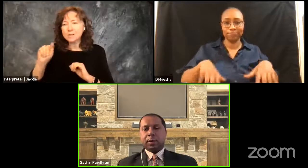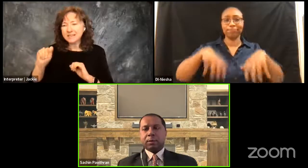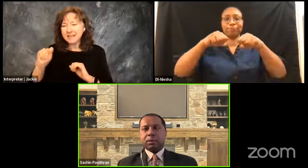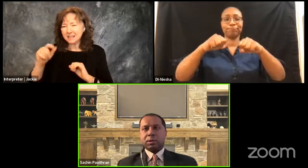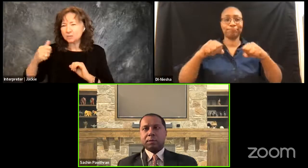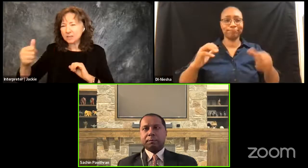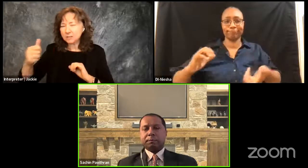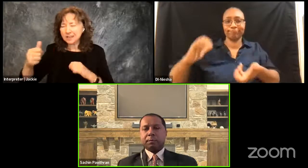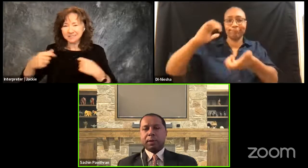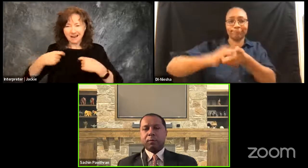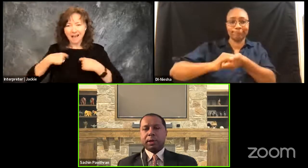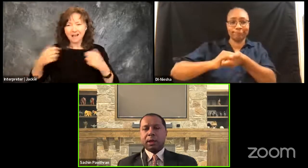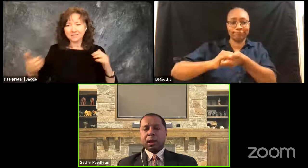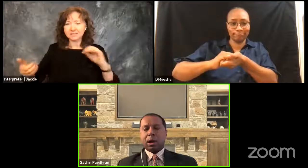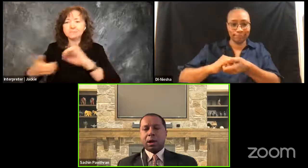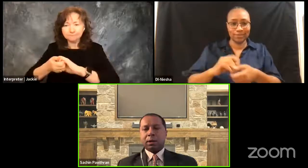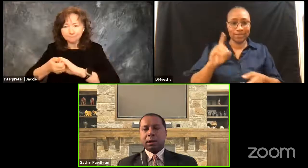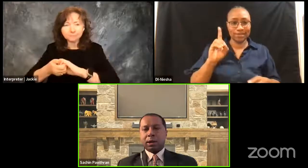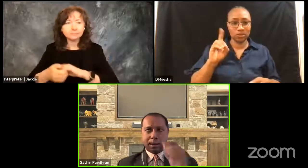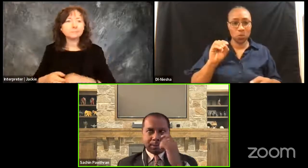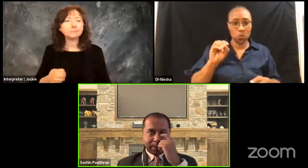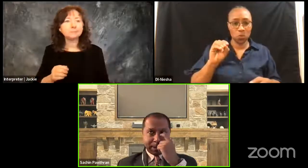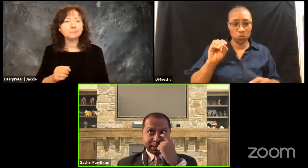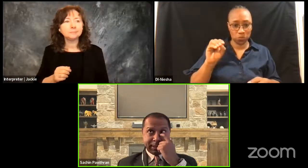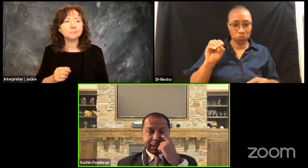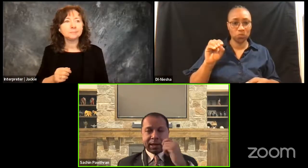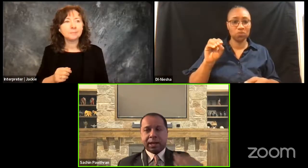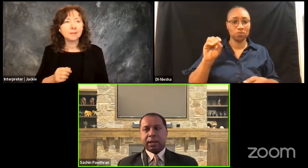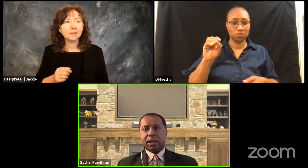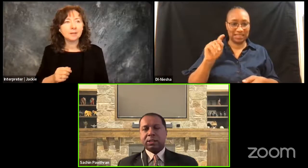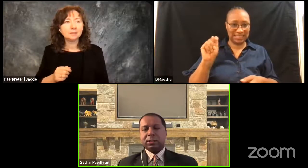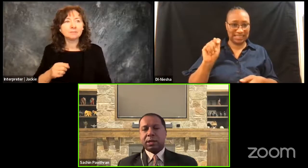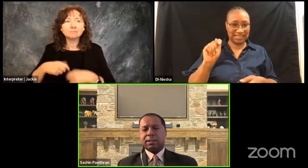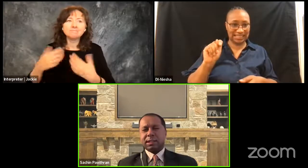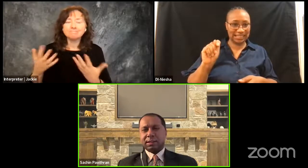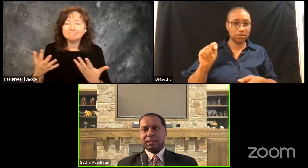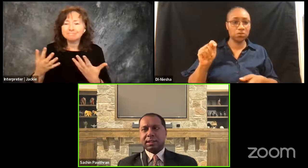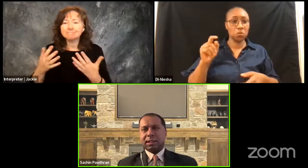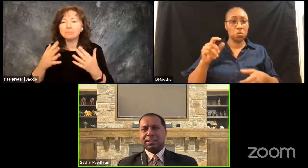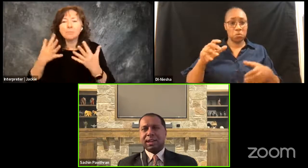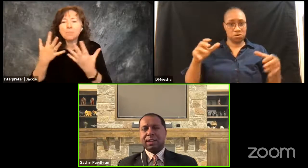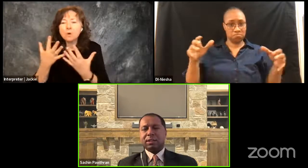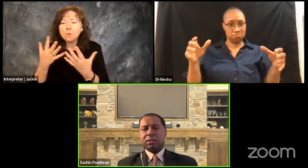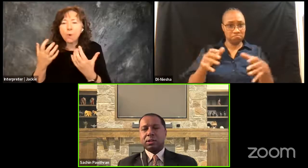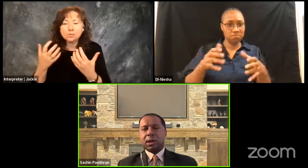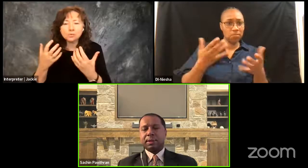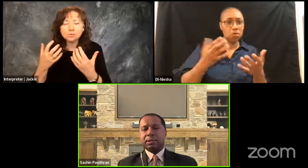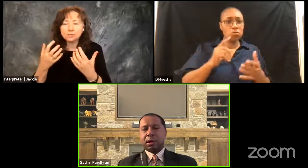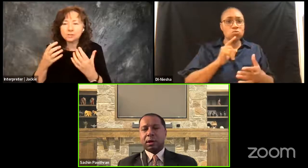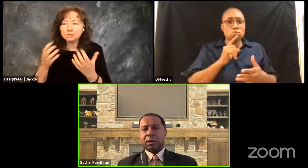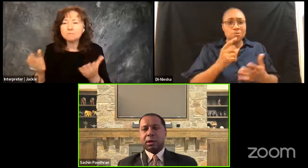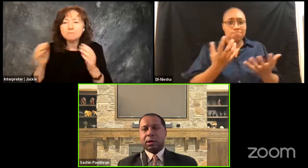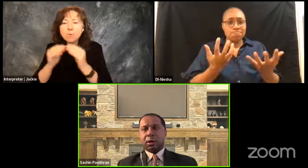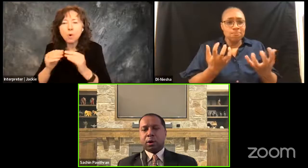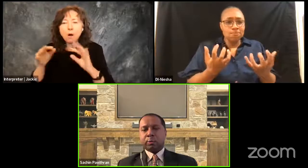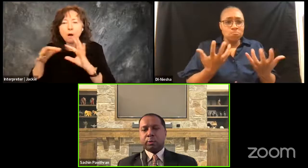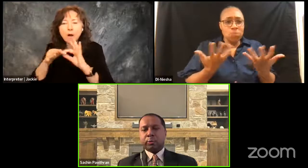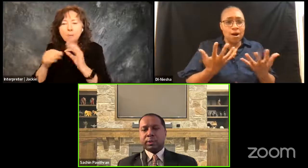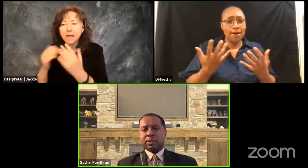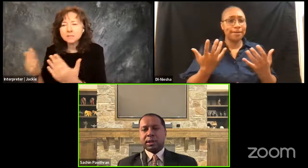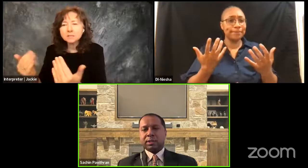We are working on seeming guidelines, seeking additional comments on on-board wheelchairs.